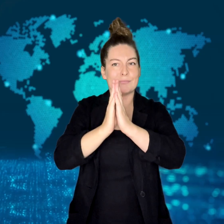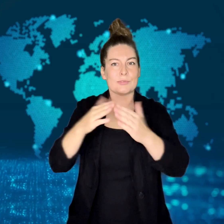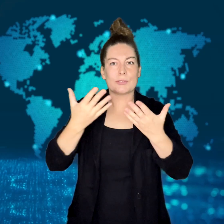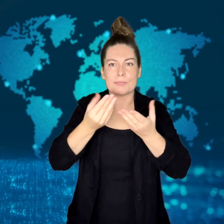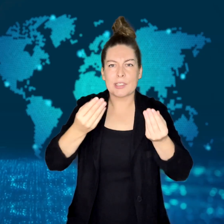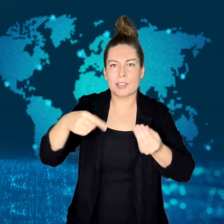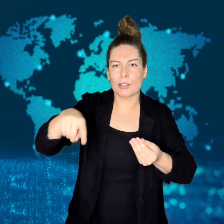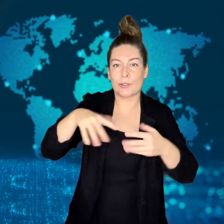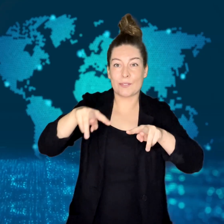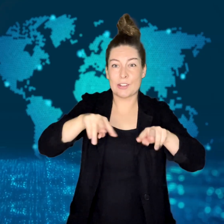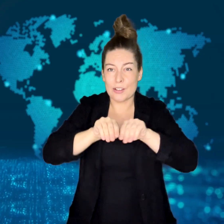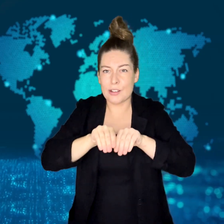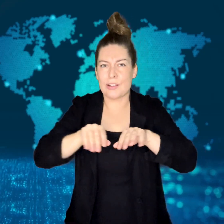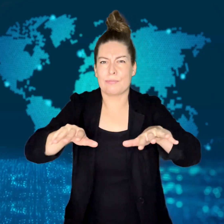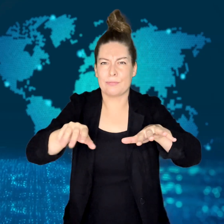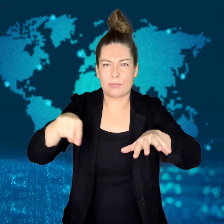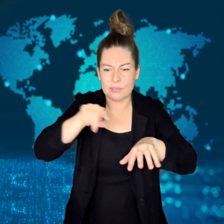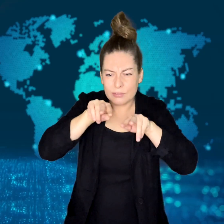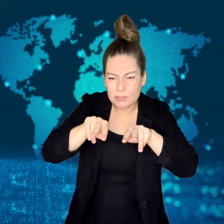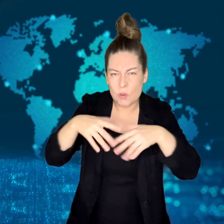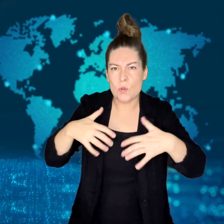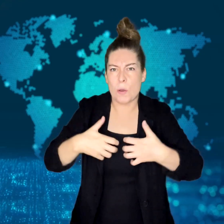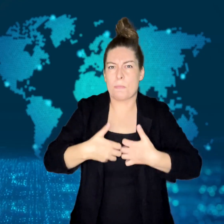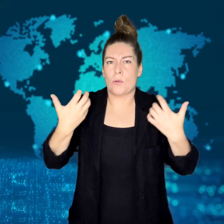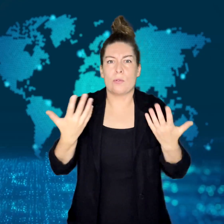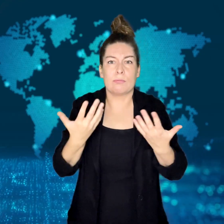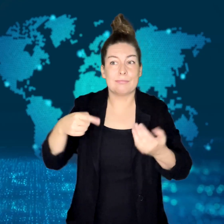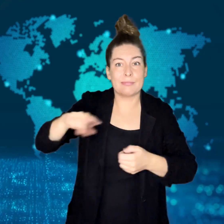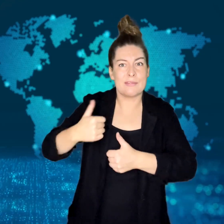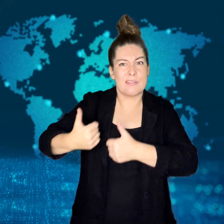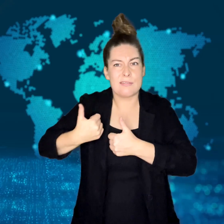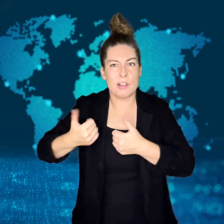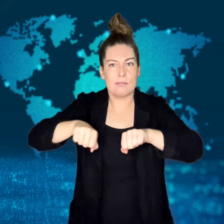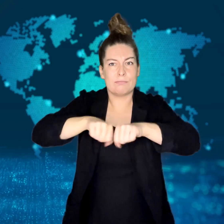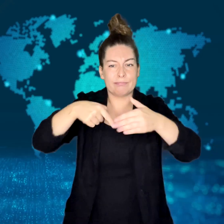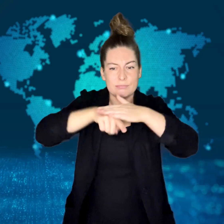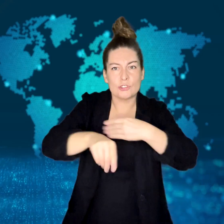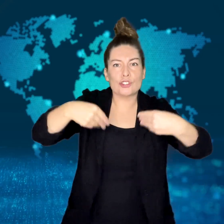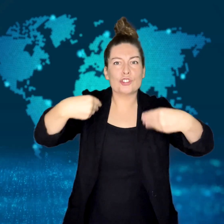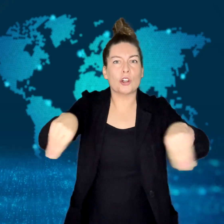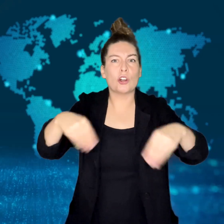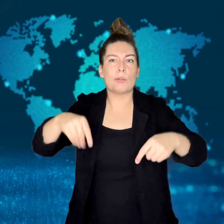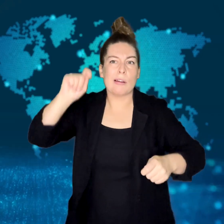and mocked Palestinians from within a mosque. There are videos